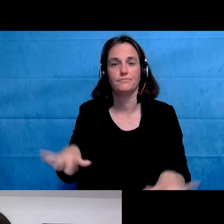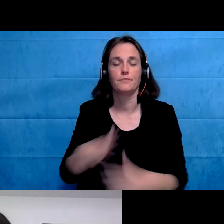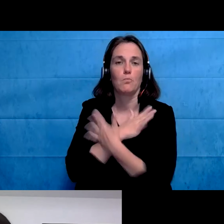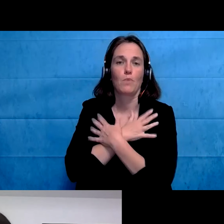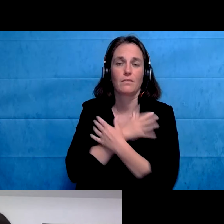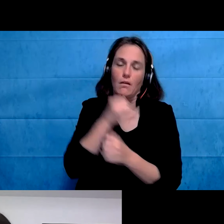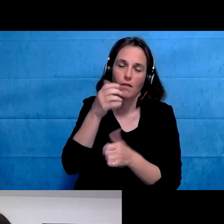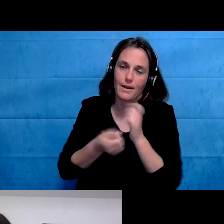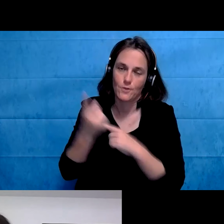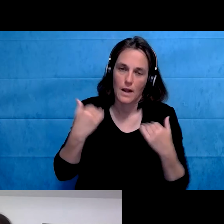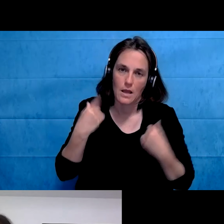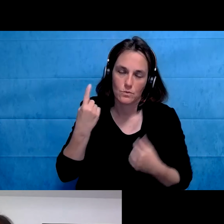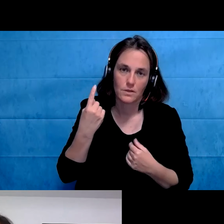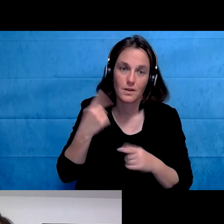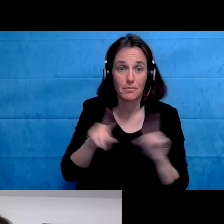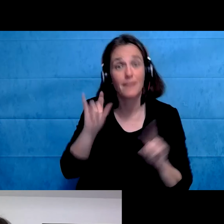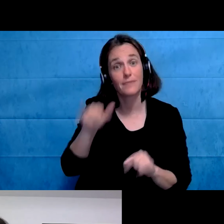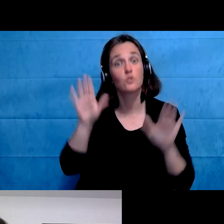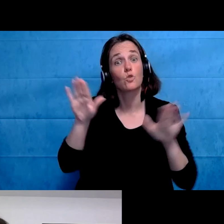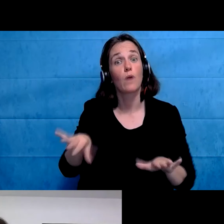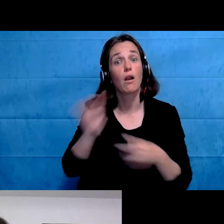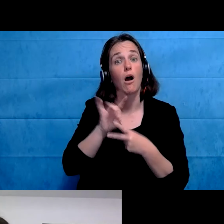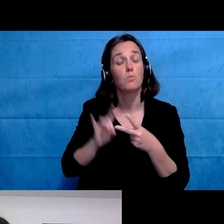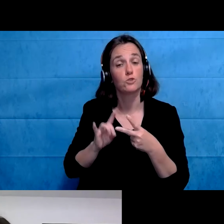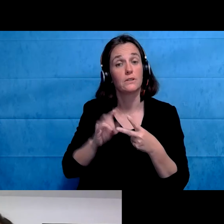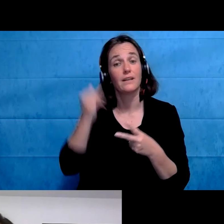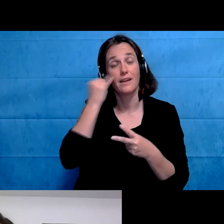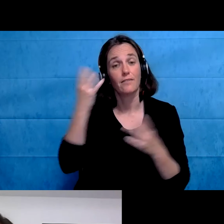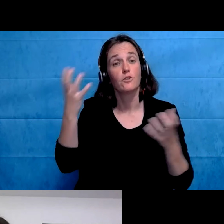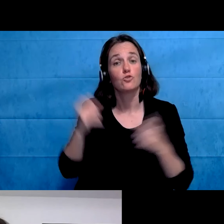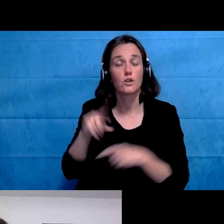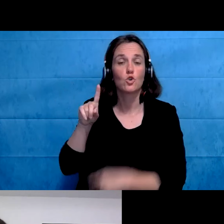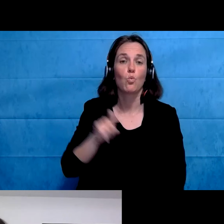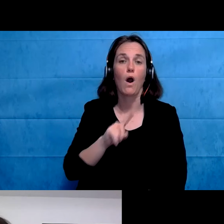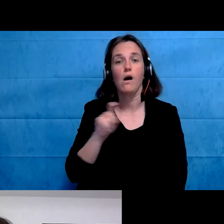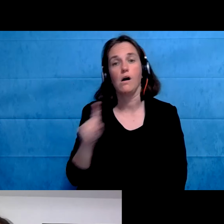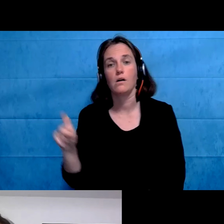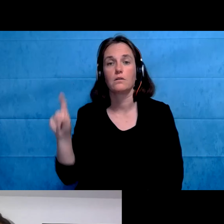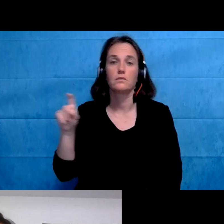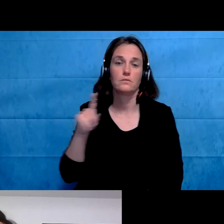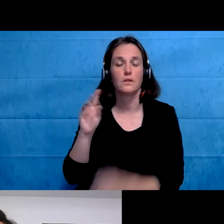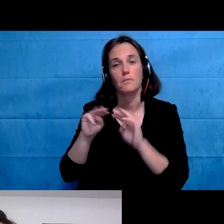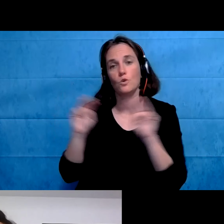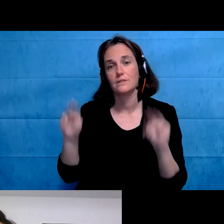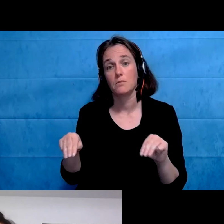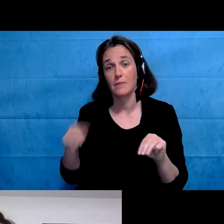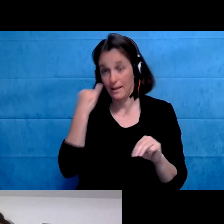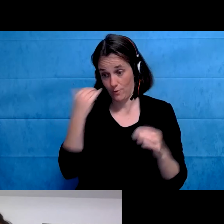but that's a great option too. If they're trying to walk through a museum, if you guys have a few available for people to use,